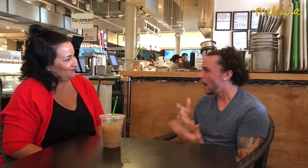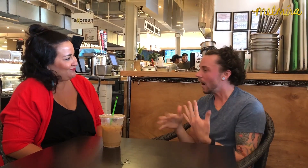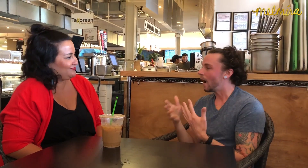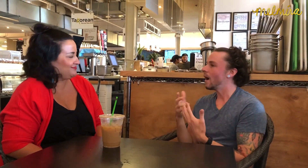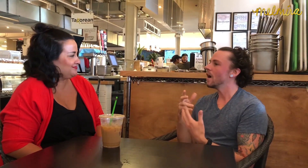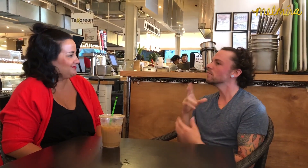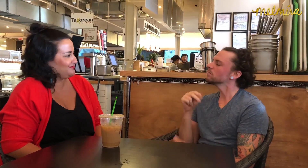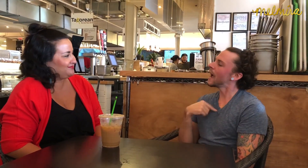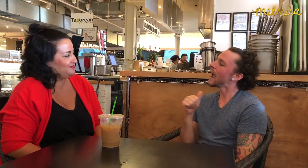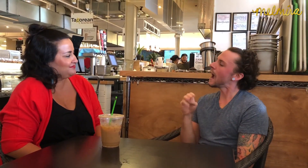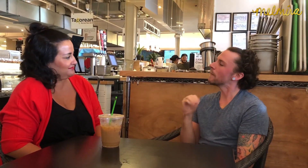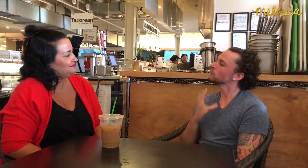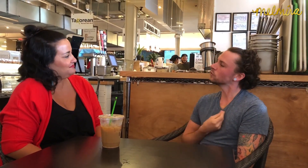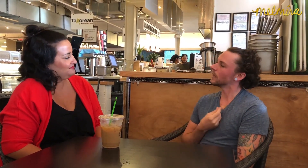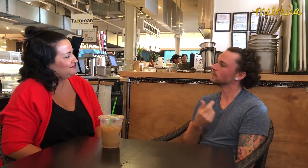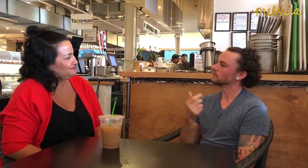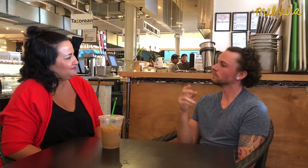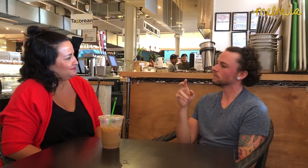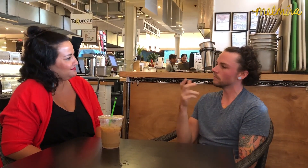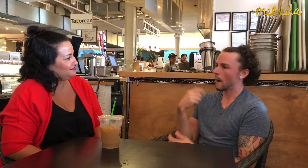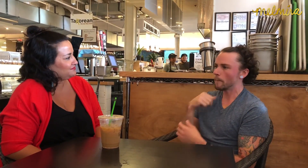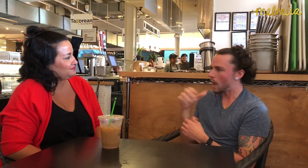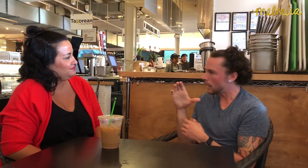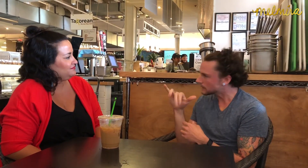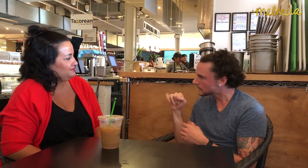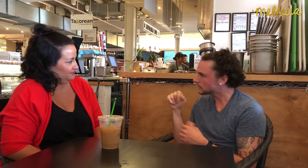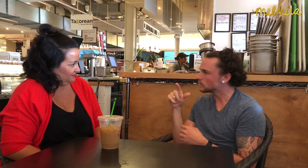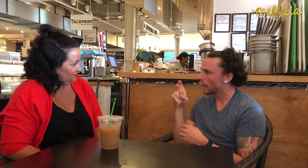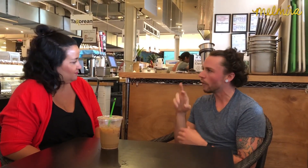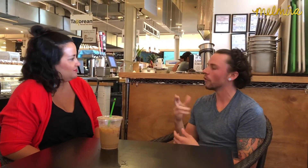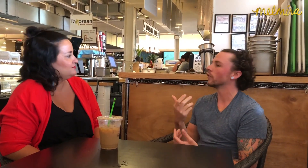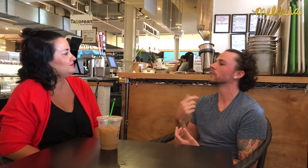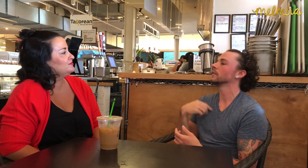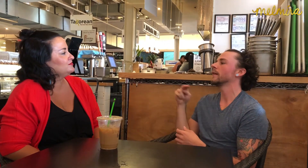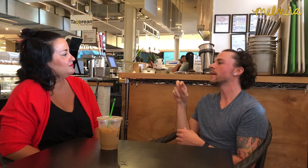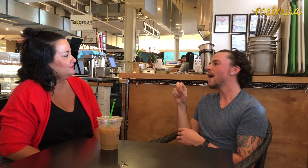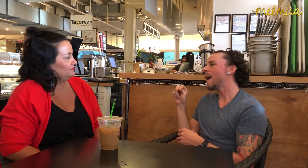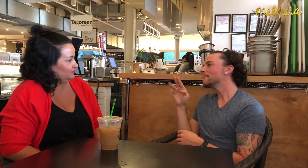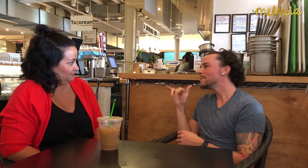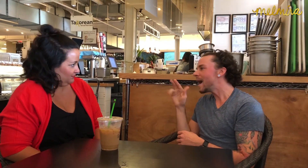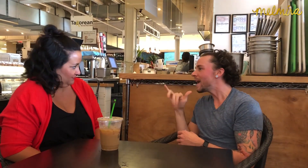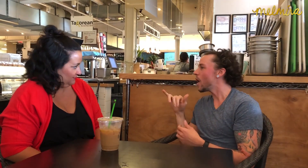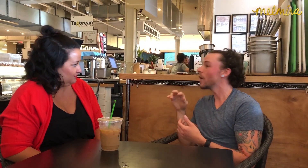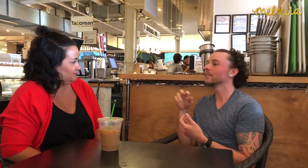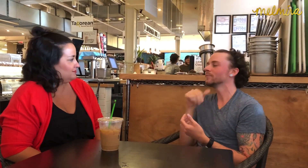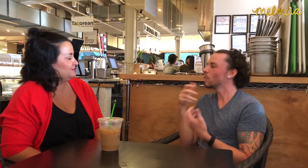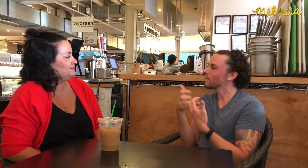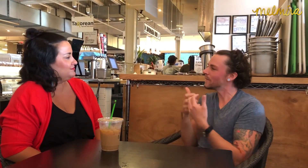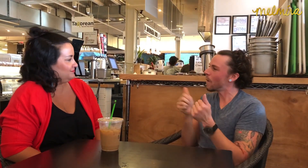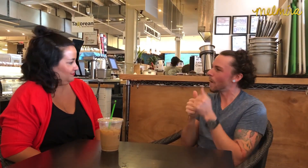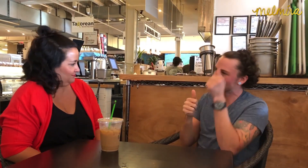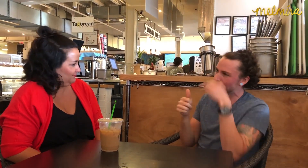but, after awhile, I accepted that fact. I'm not cisgender. I'm non-binary, meaning I don't identify